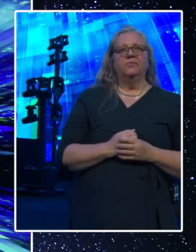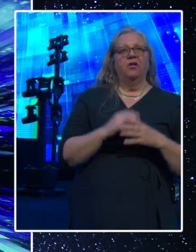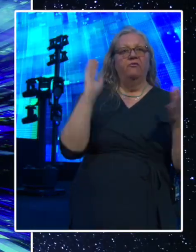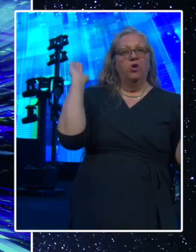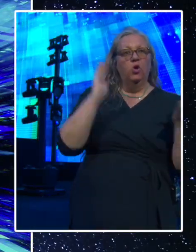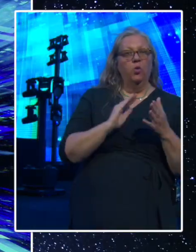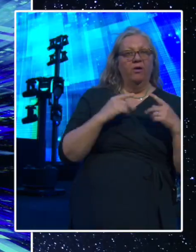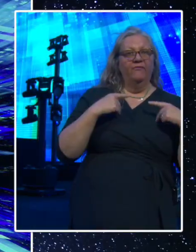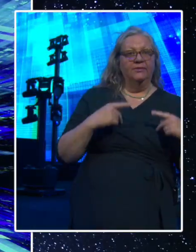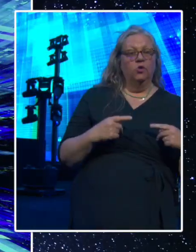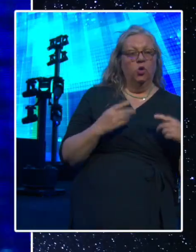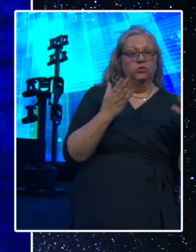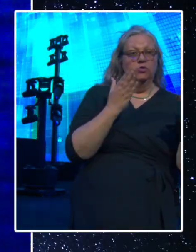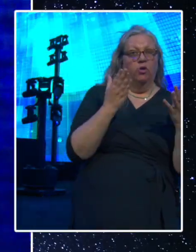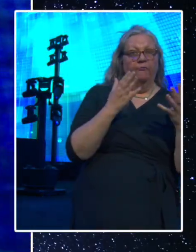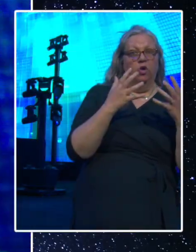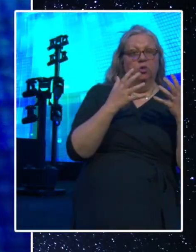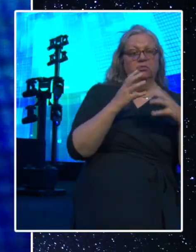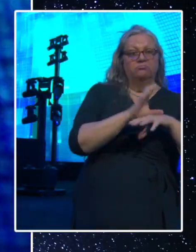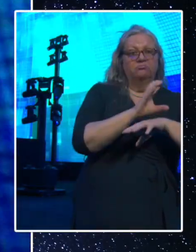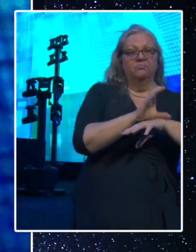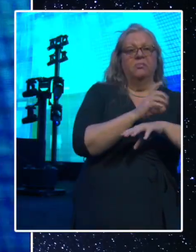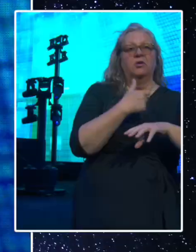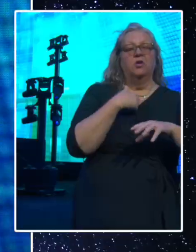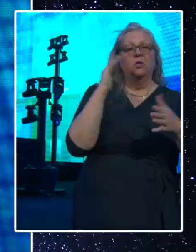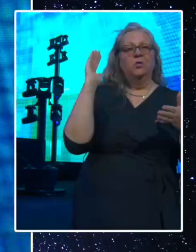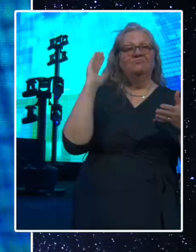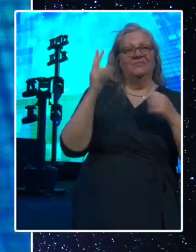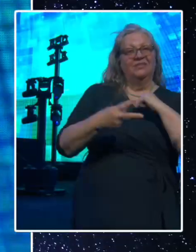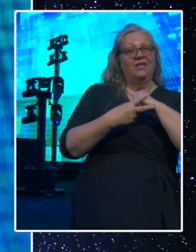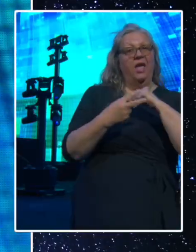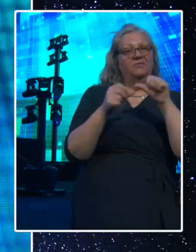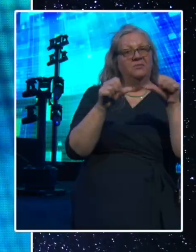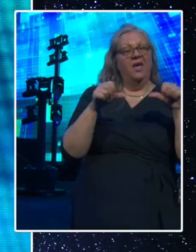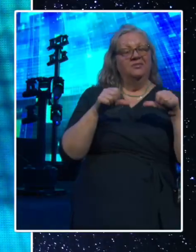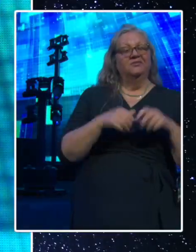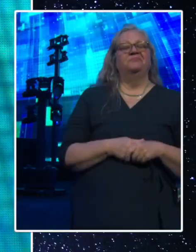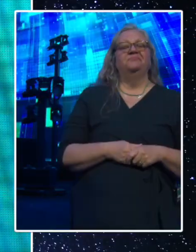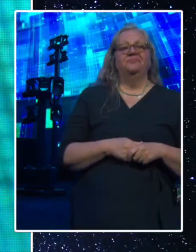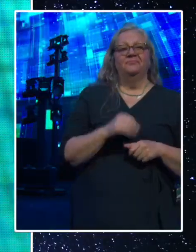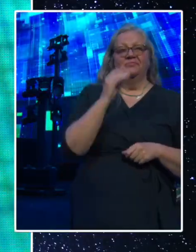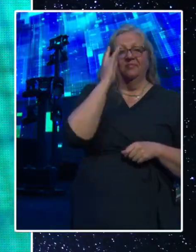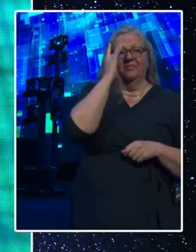And with fewer physical servers, you save also valuable data center space.